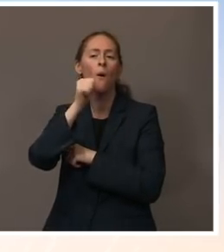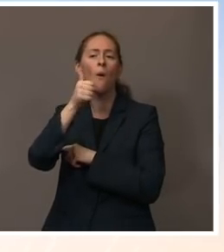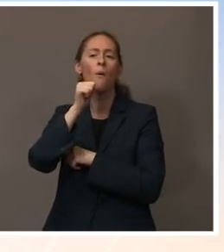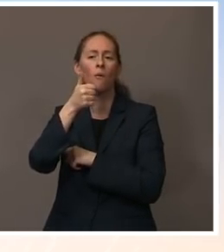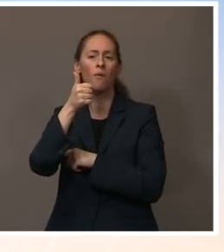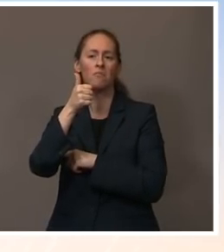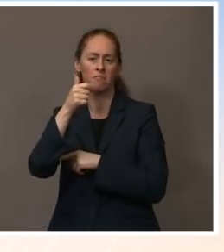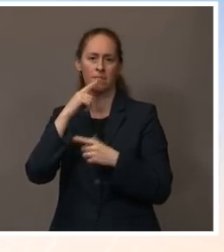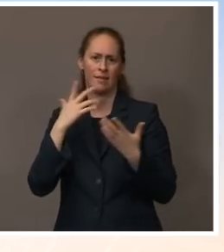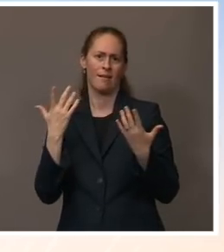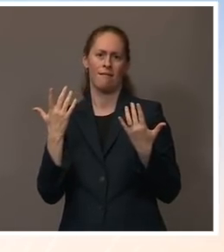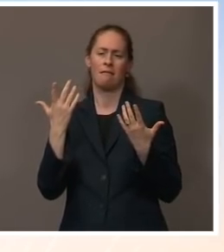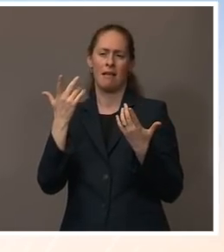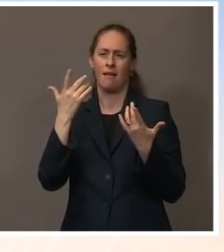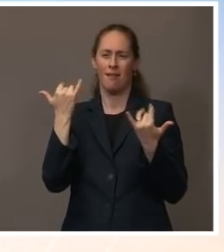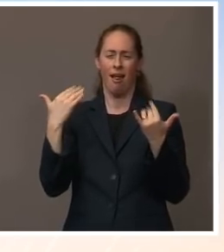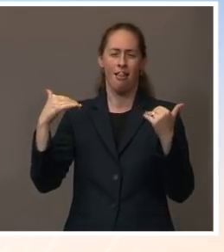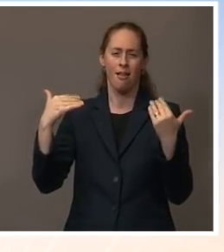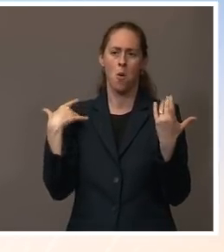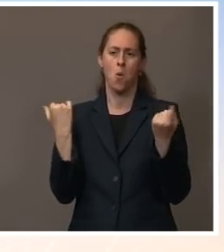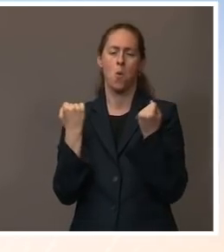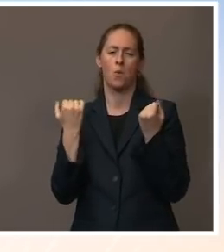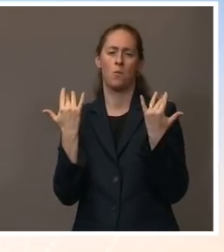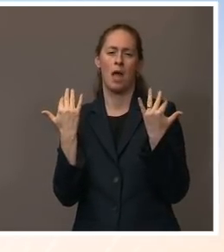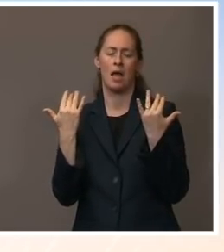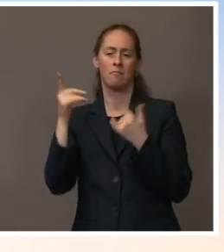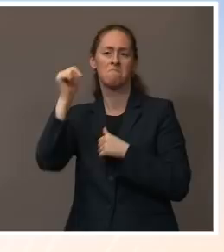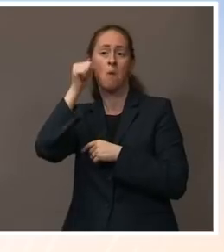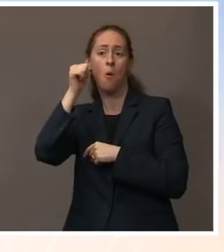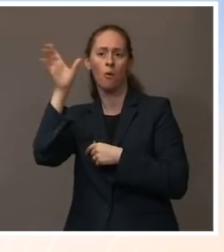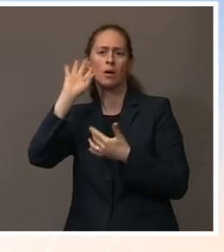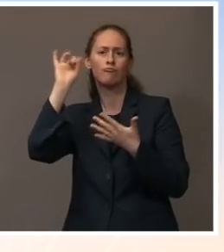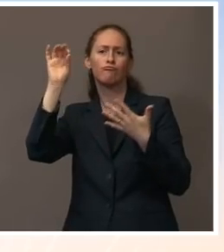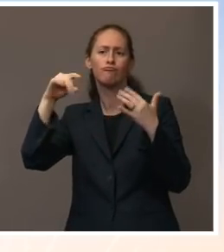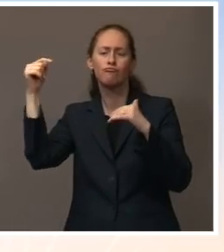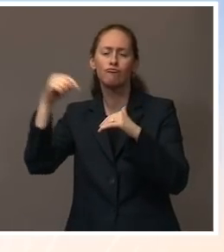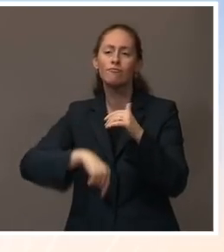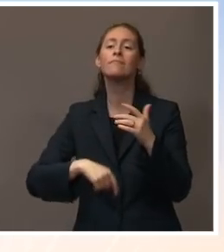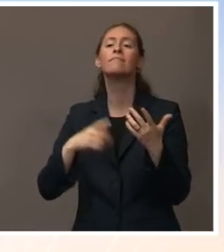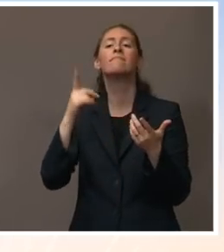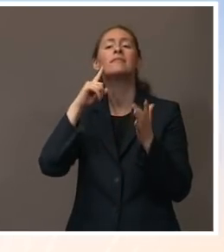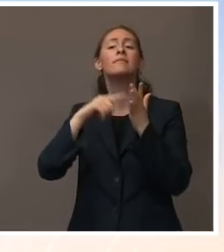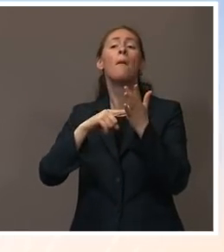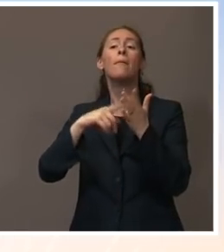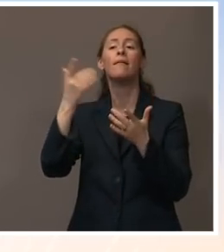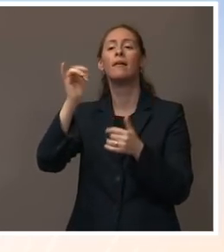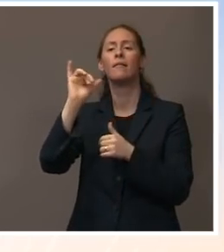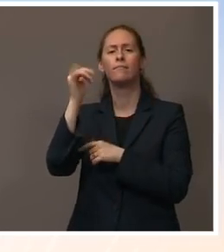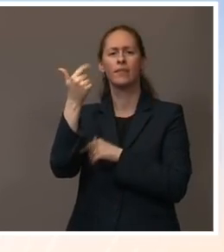he's made in the recent months, making guns -- putting in place safety measures to make our streets safer,